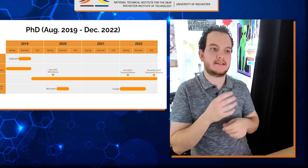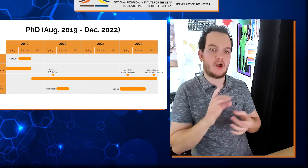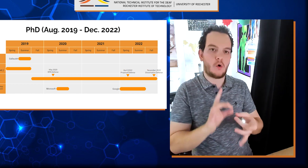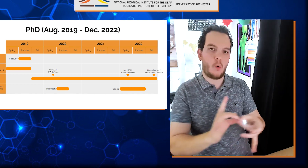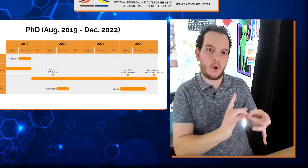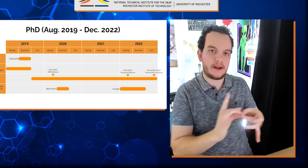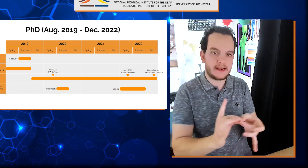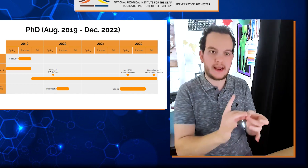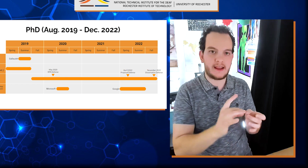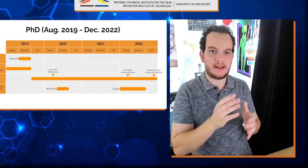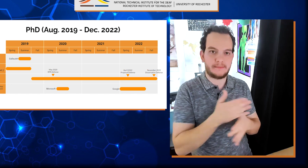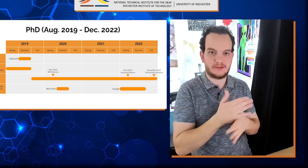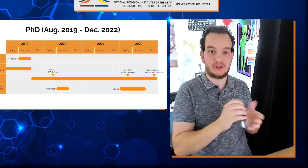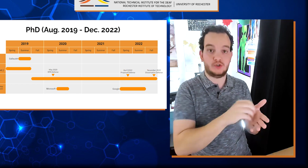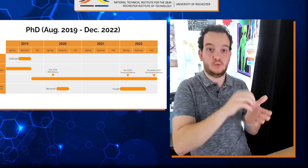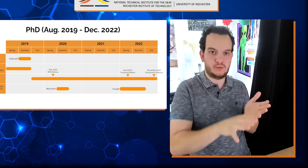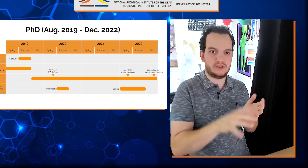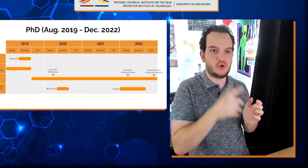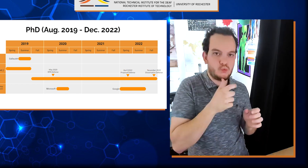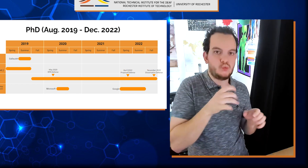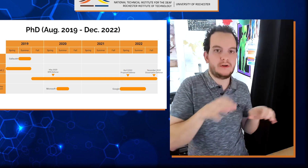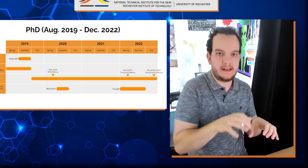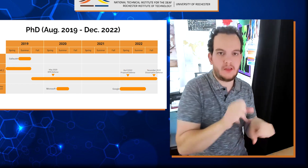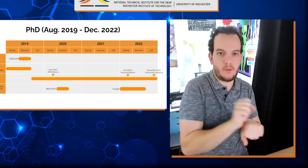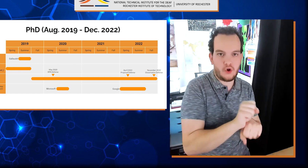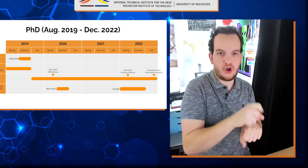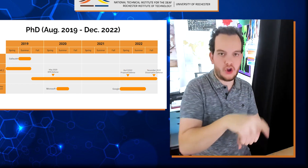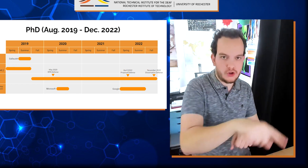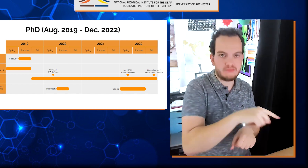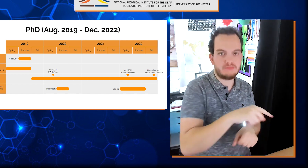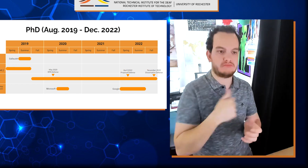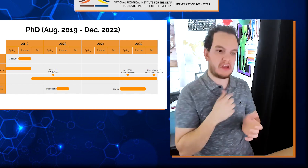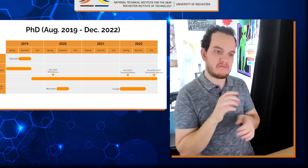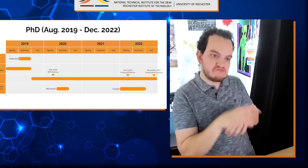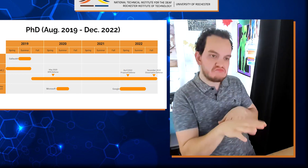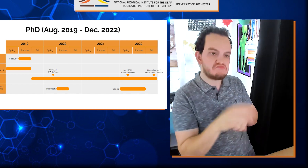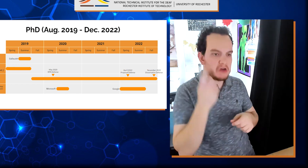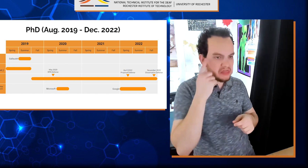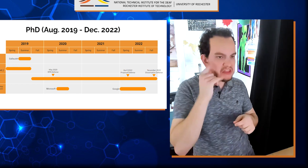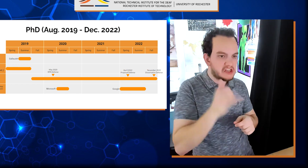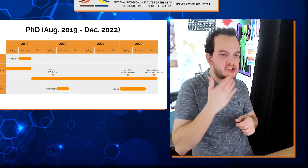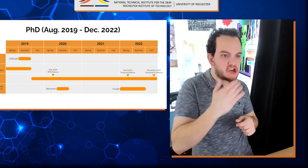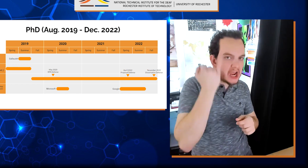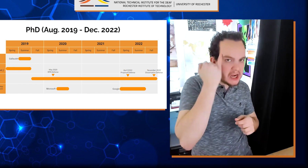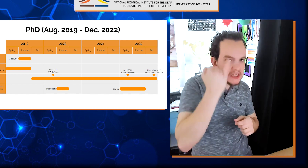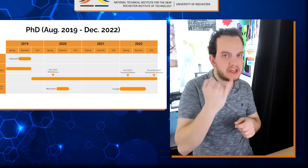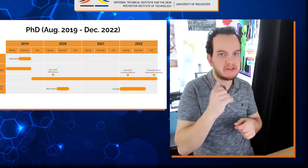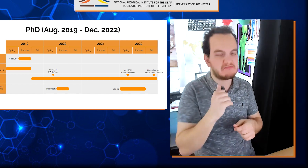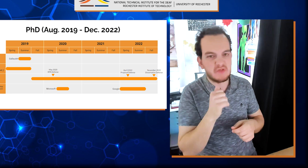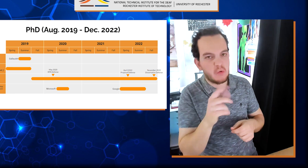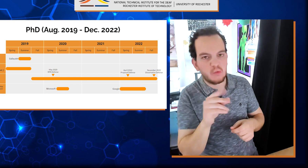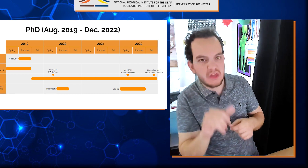to advise and support students and coordinate students doing the research work. I, you know, guided students